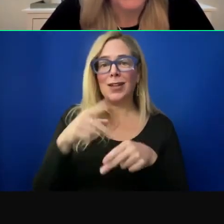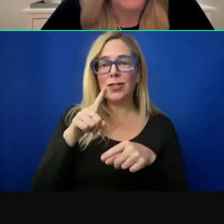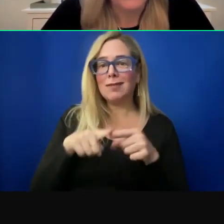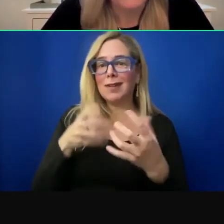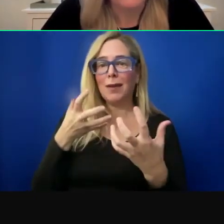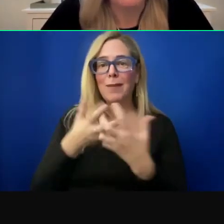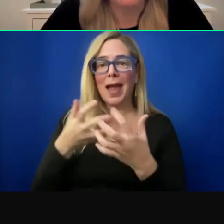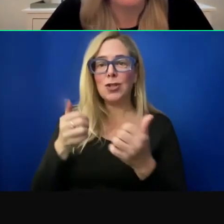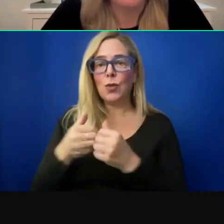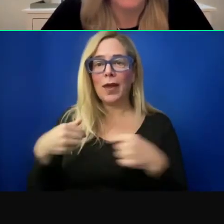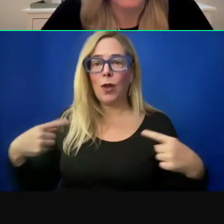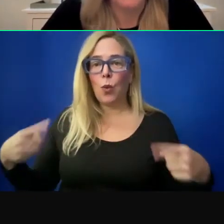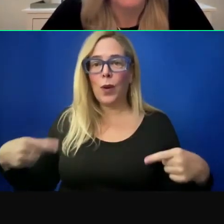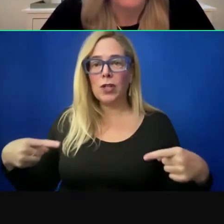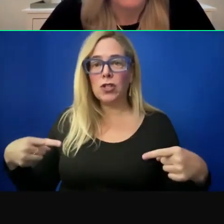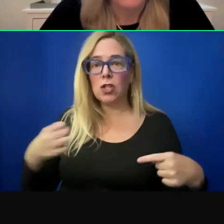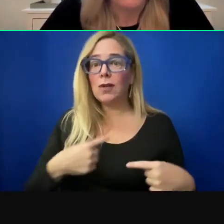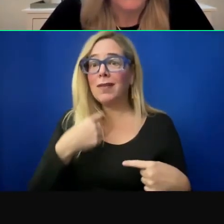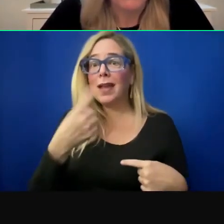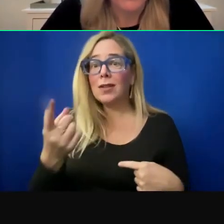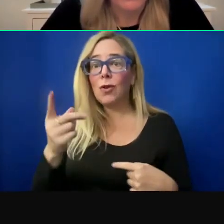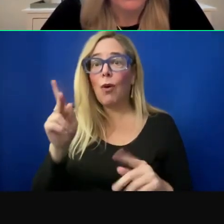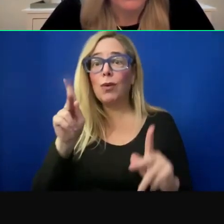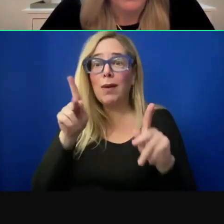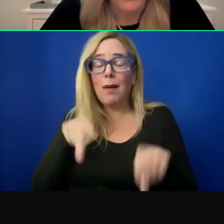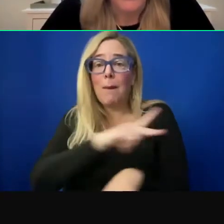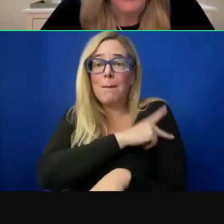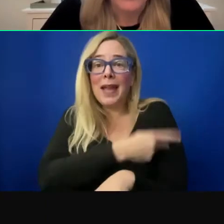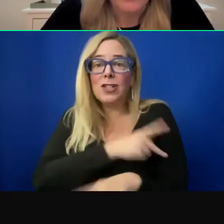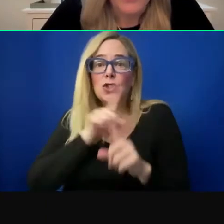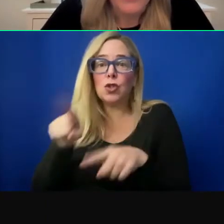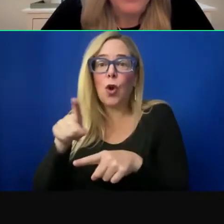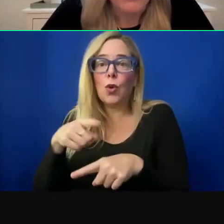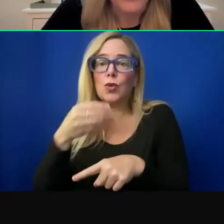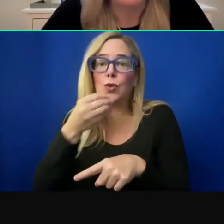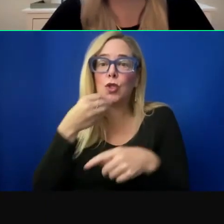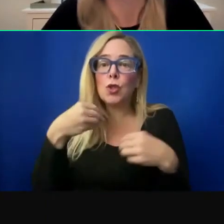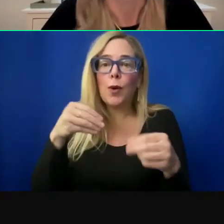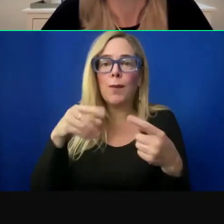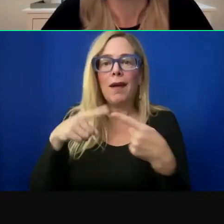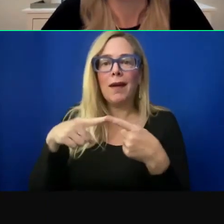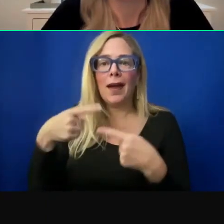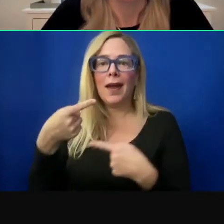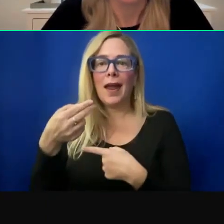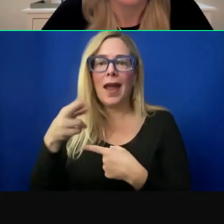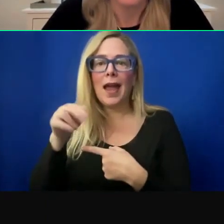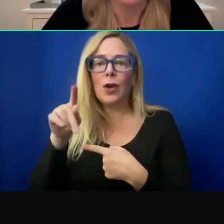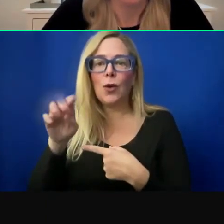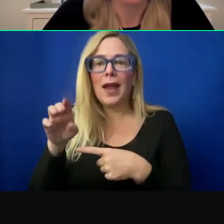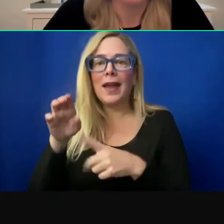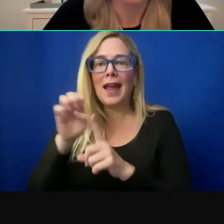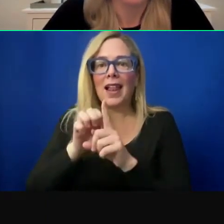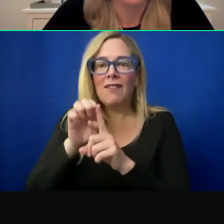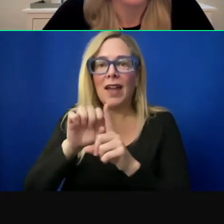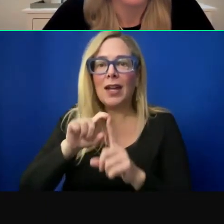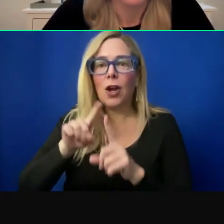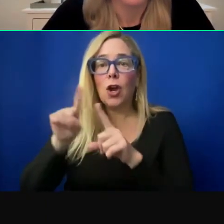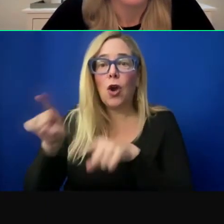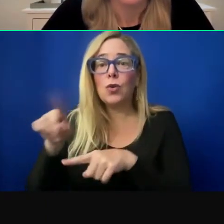patients to go to a supermarket, a grain elevator, a cattle processing plant, or a zoo to be weighed.